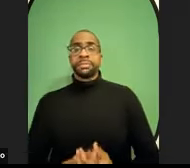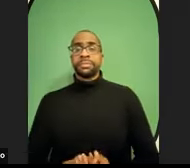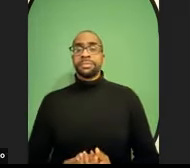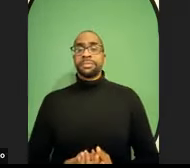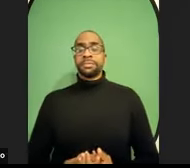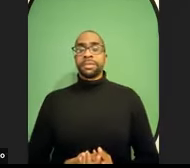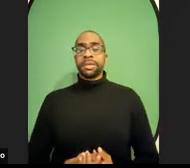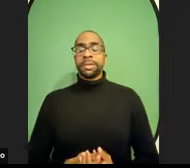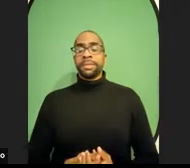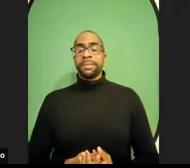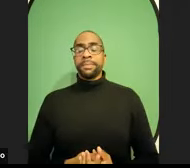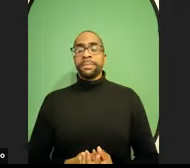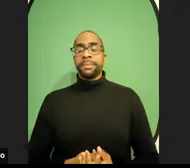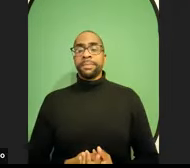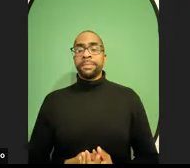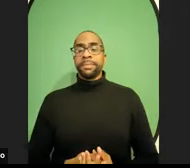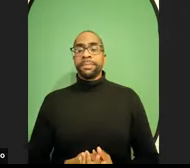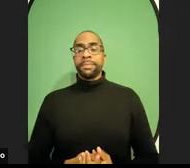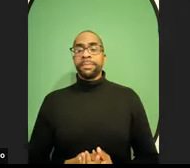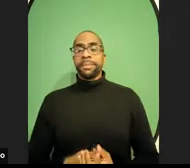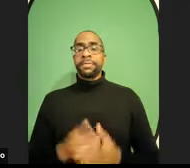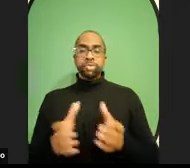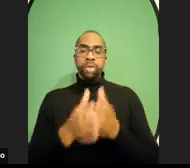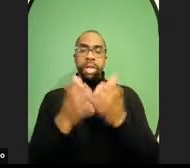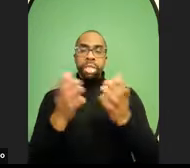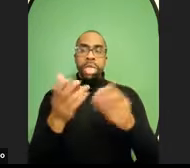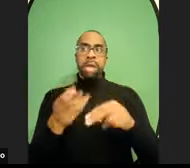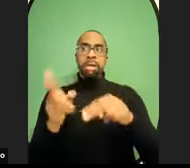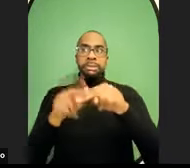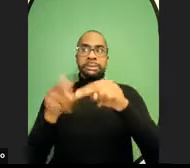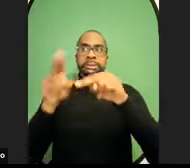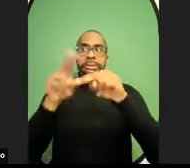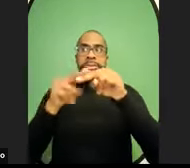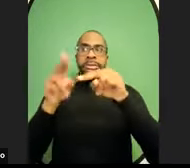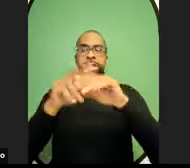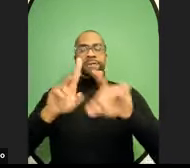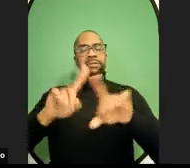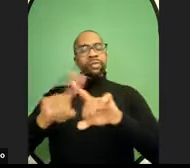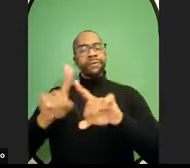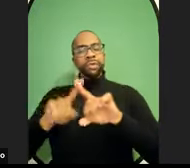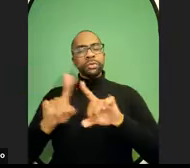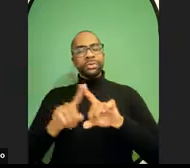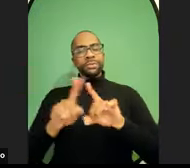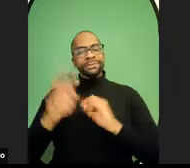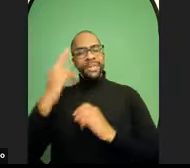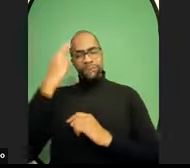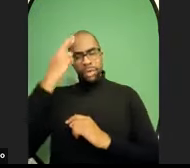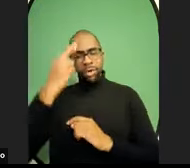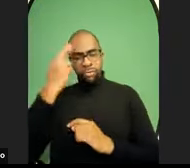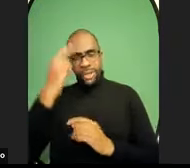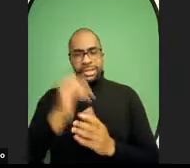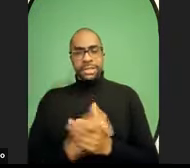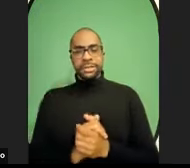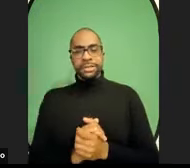shot. So there is definitely a So there is definitely an increased incidence of increased incidence of again increased incidence of D'amore for me.